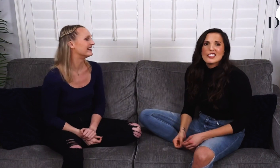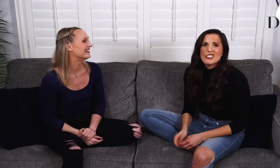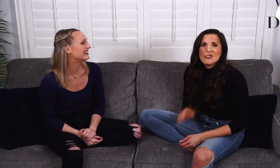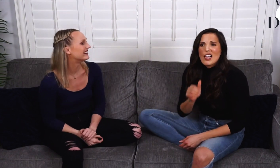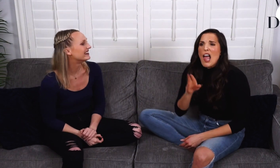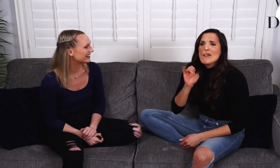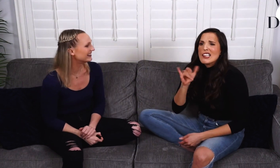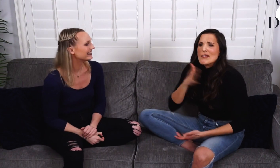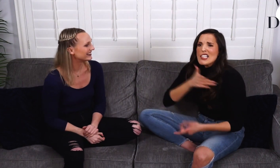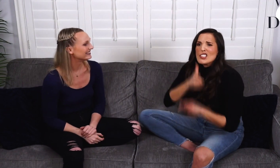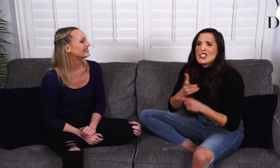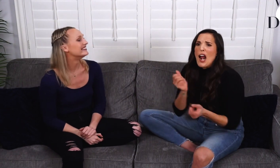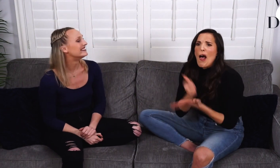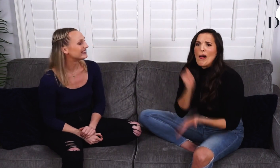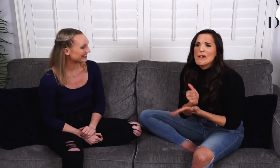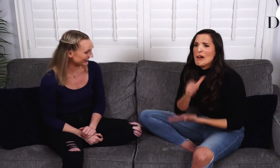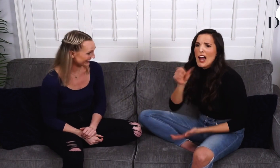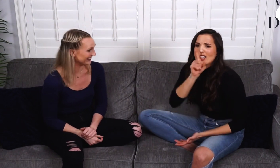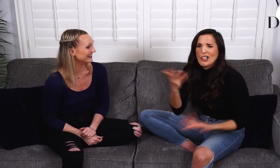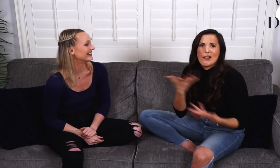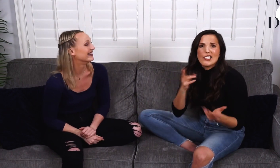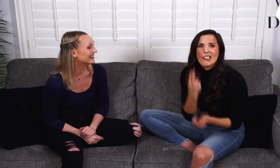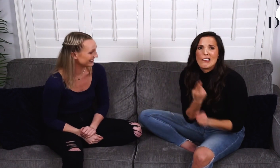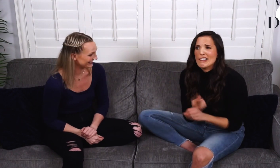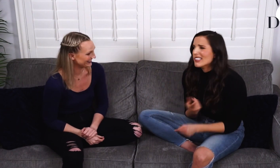I'm like, “Emily, my sister, I'm not sure what to use!”